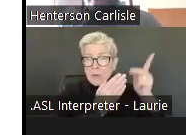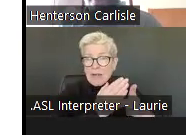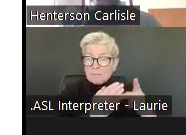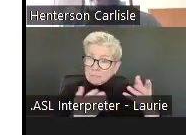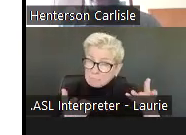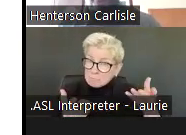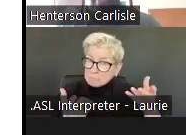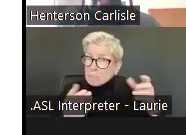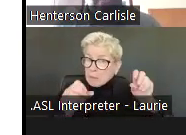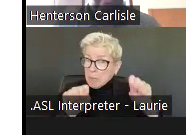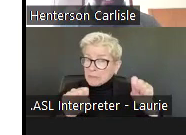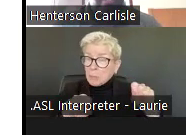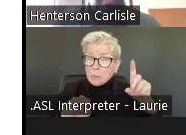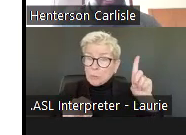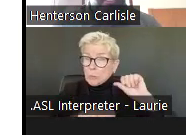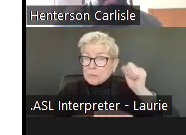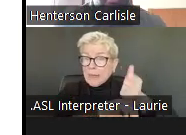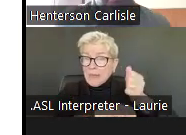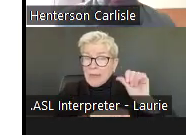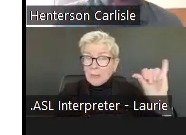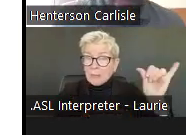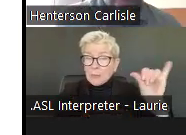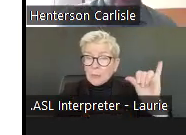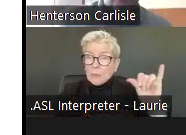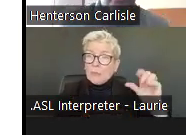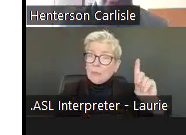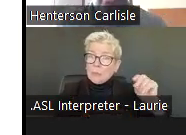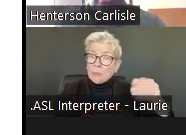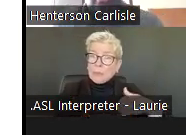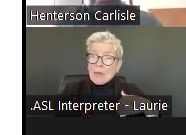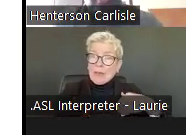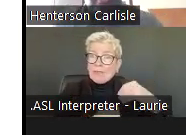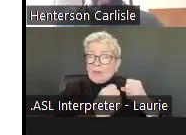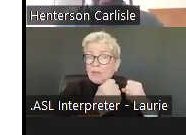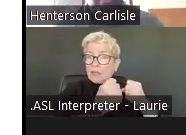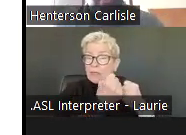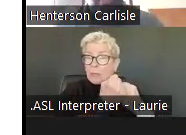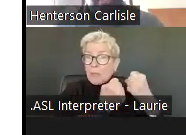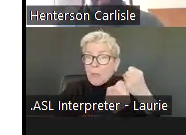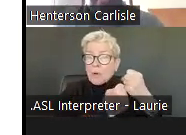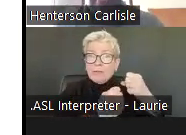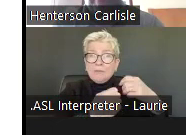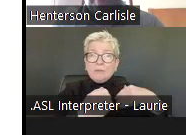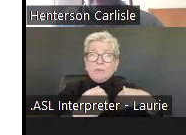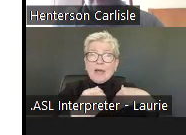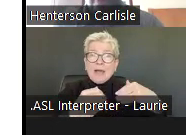Thinking about do you have the supports, the structures to support peer mentors if